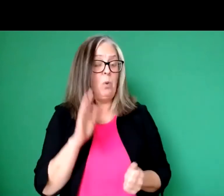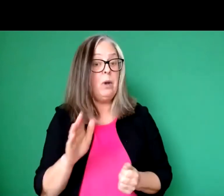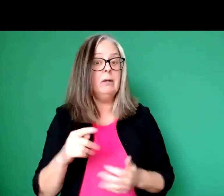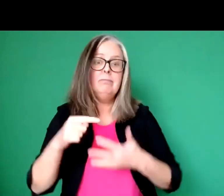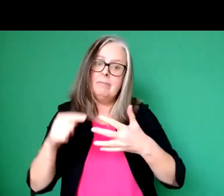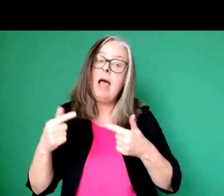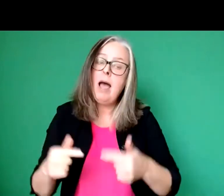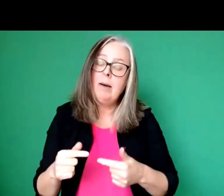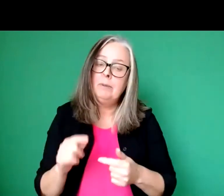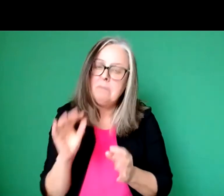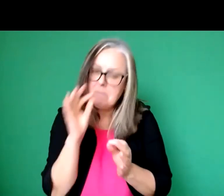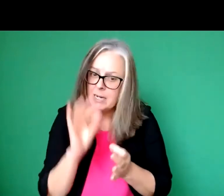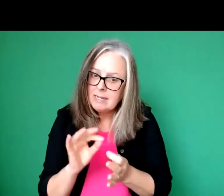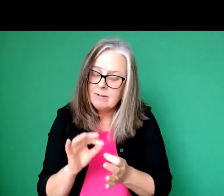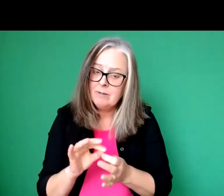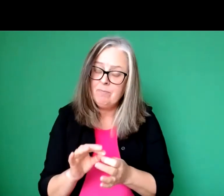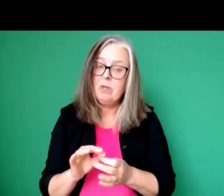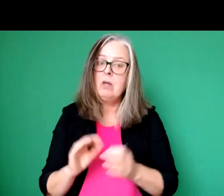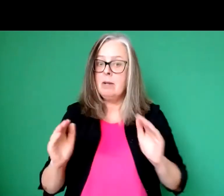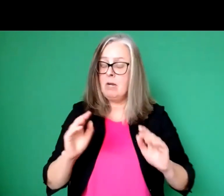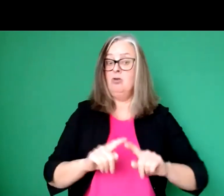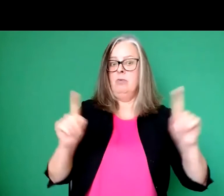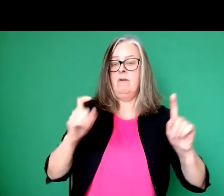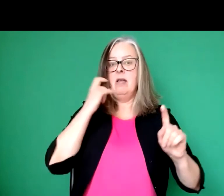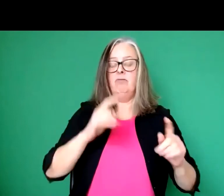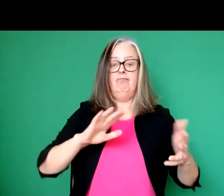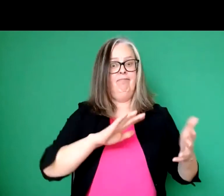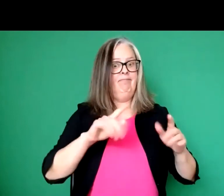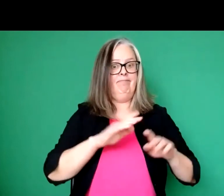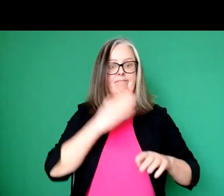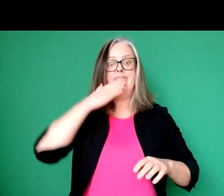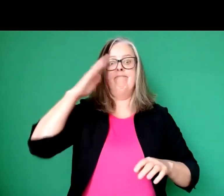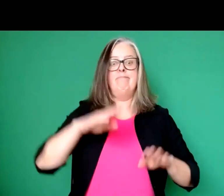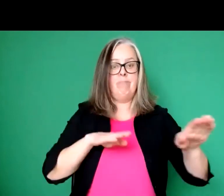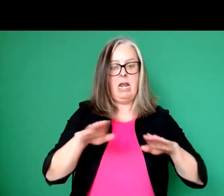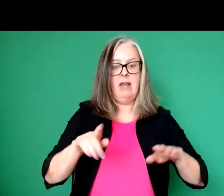if a dog really starts to misbehave we just you know what what the response what what can